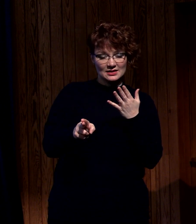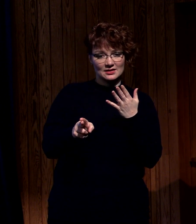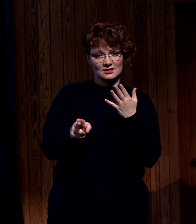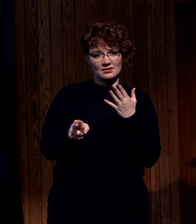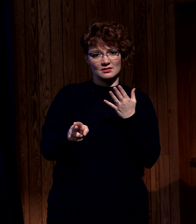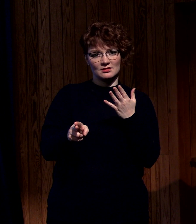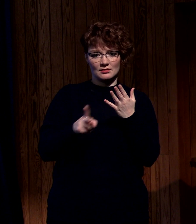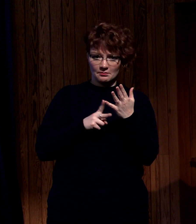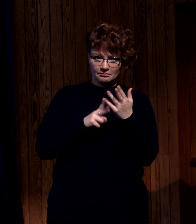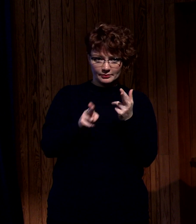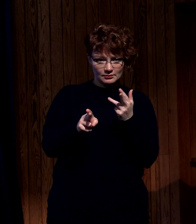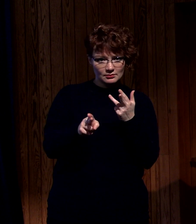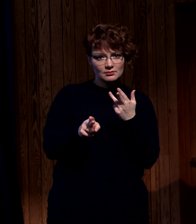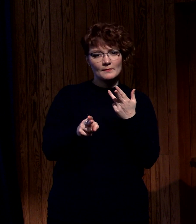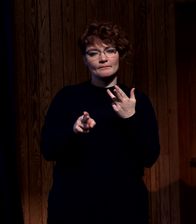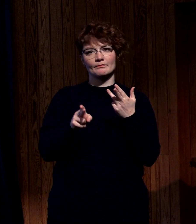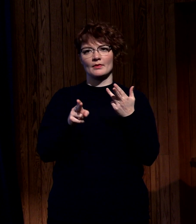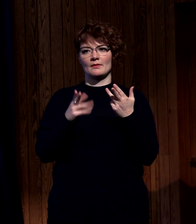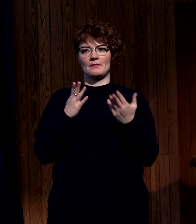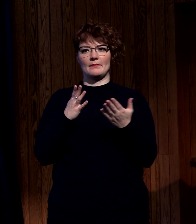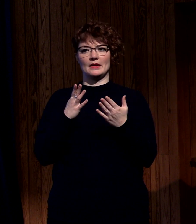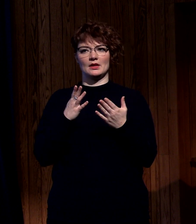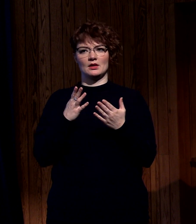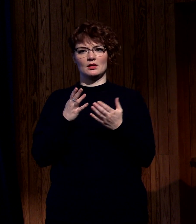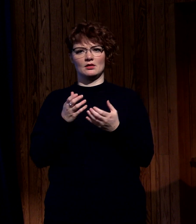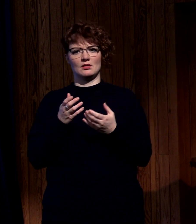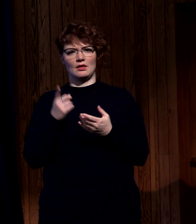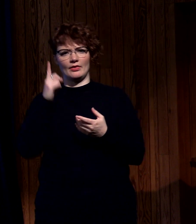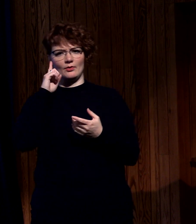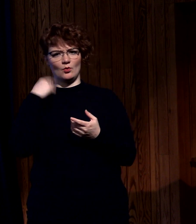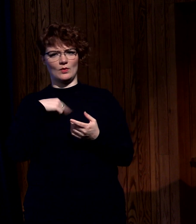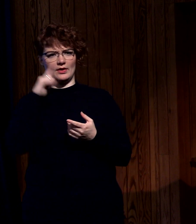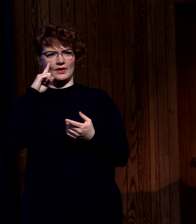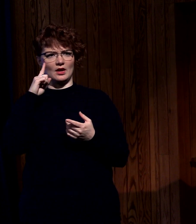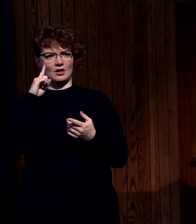This may lead us to a wrong conclusion that God is an